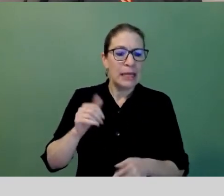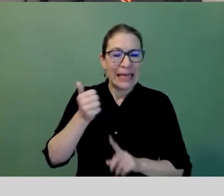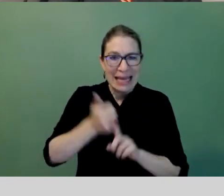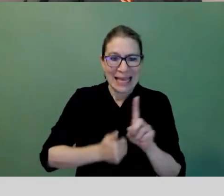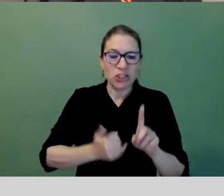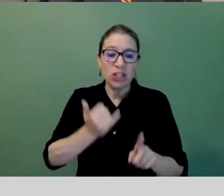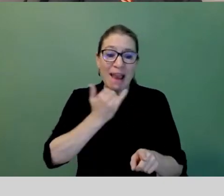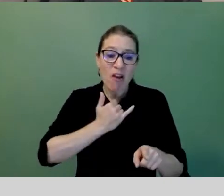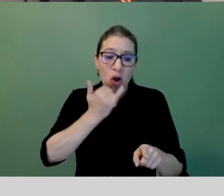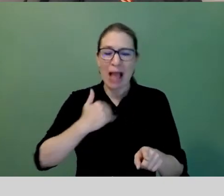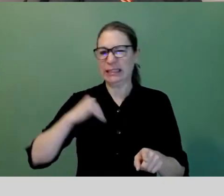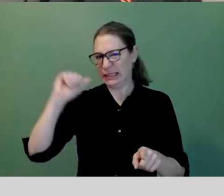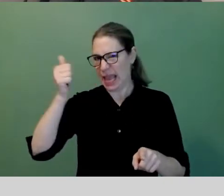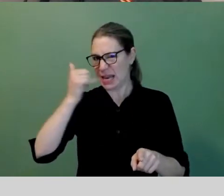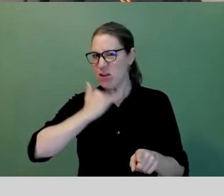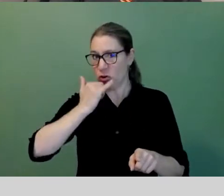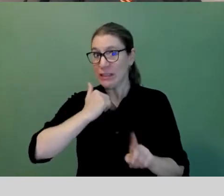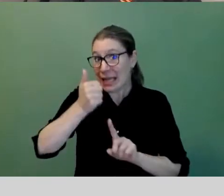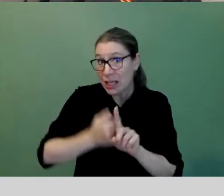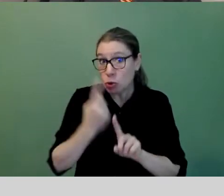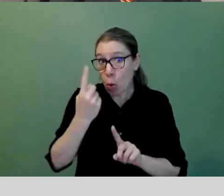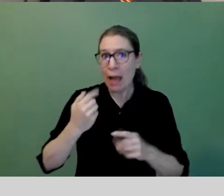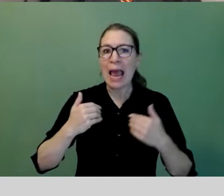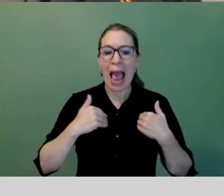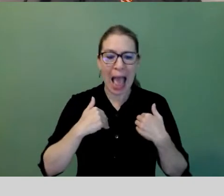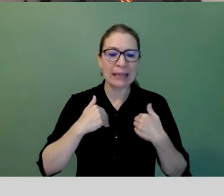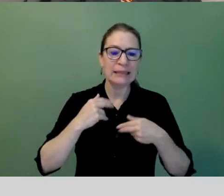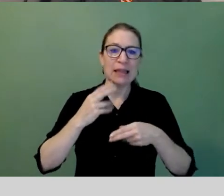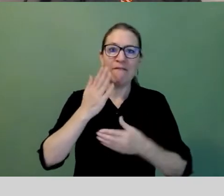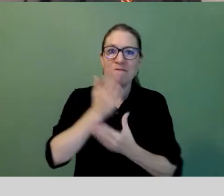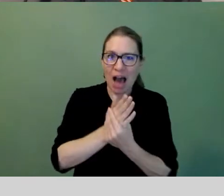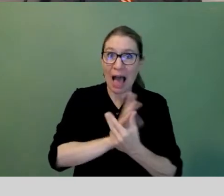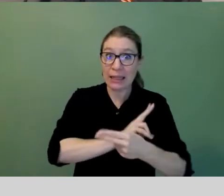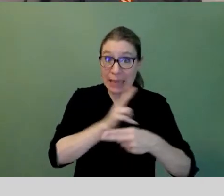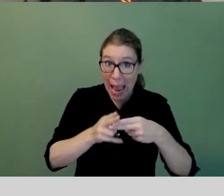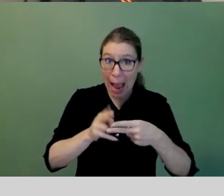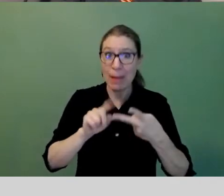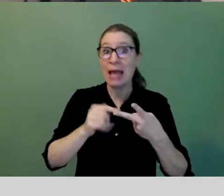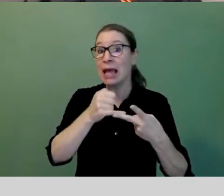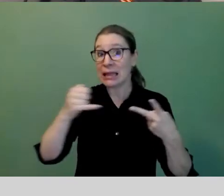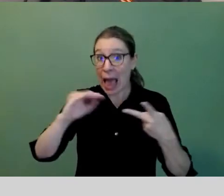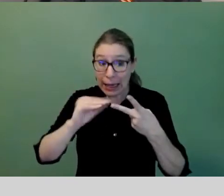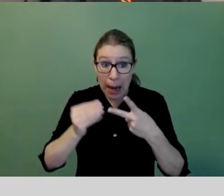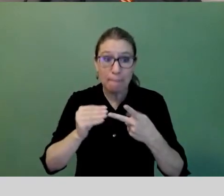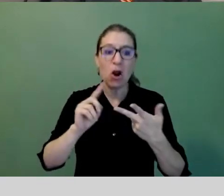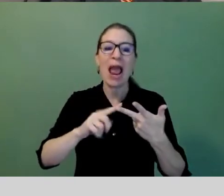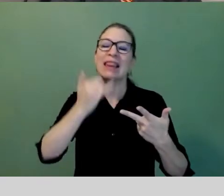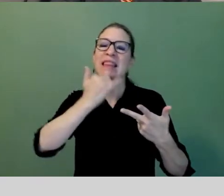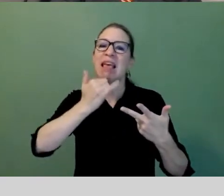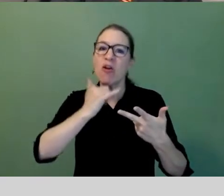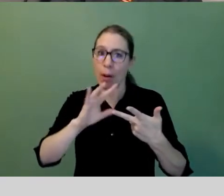And each error message contains a file name, and a line number and the error message.